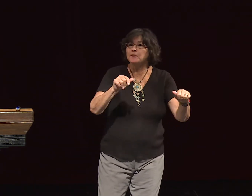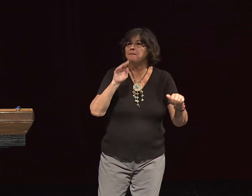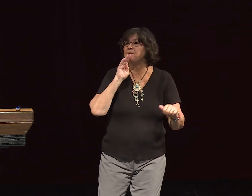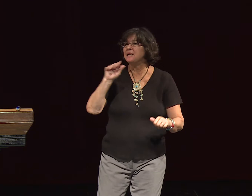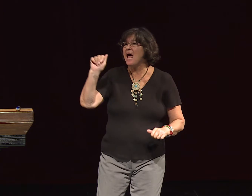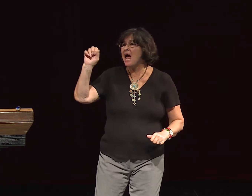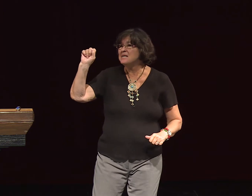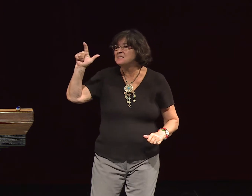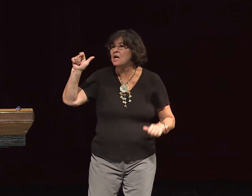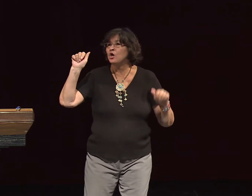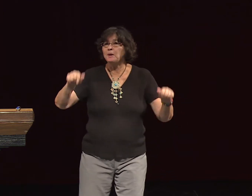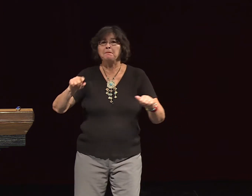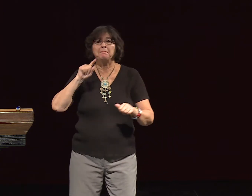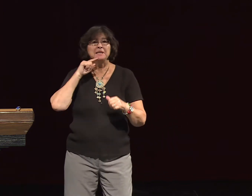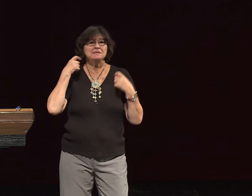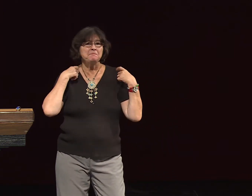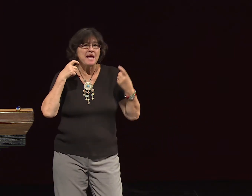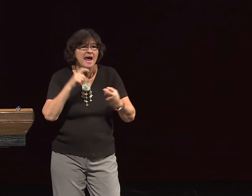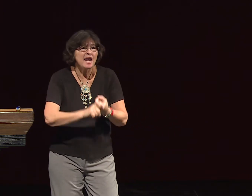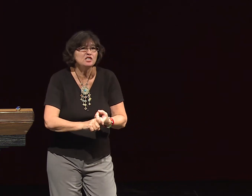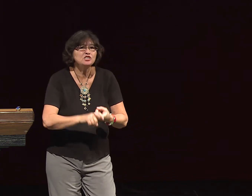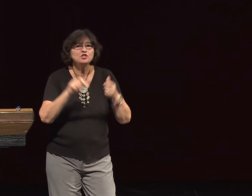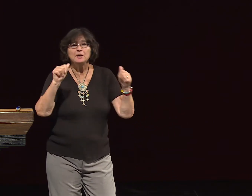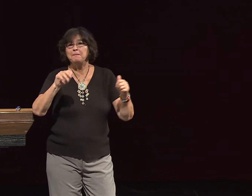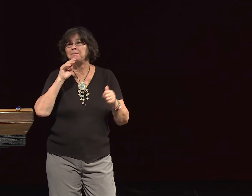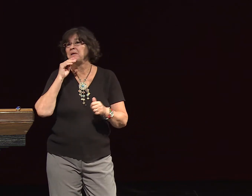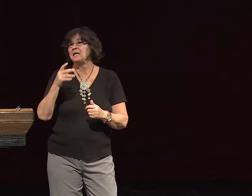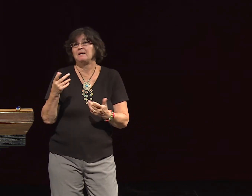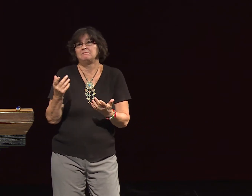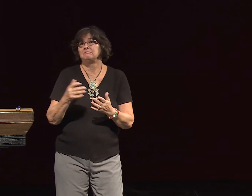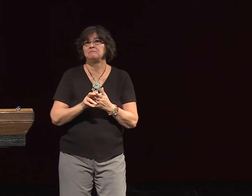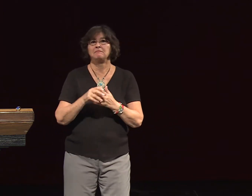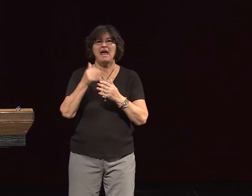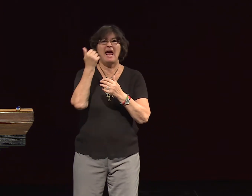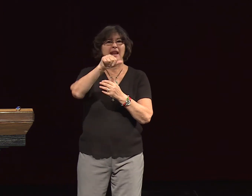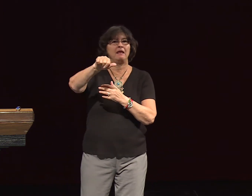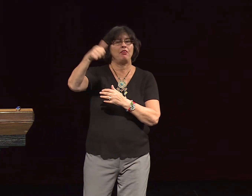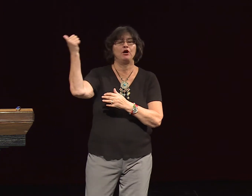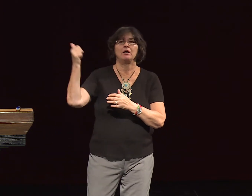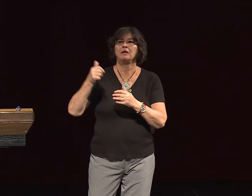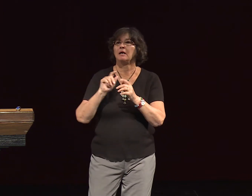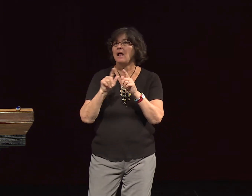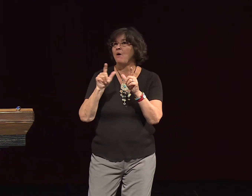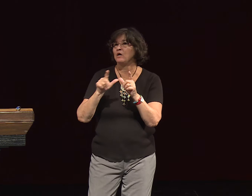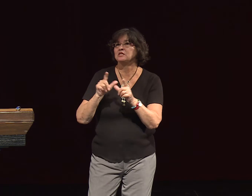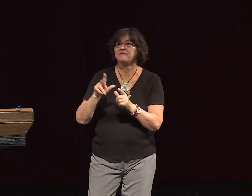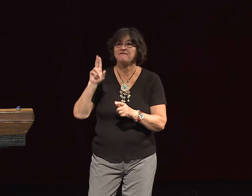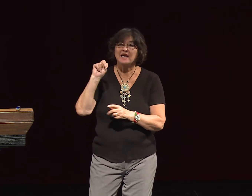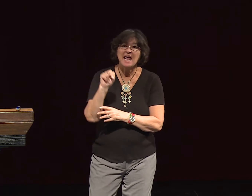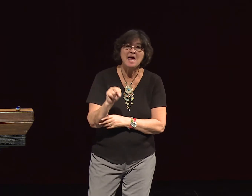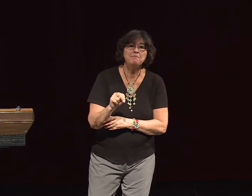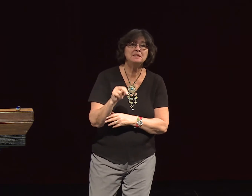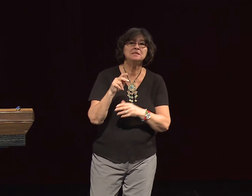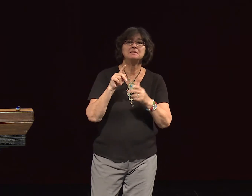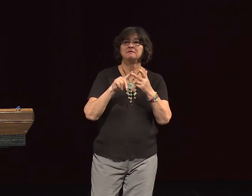Now, language could be American Sign Language, English, Spanish, any other language...